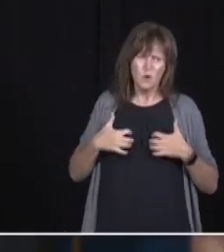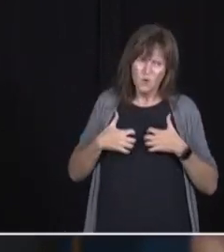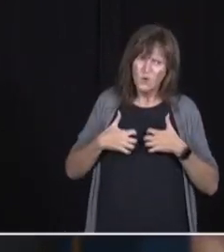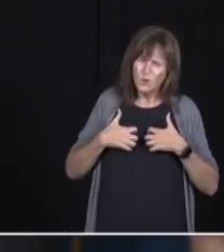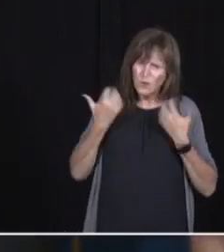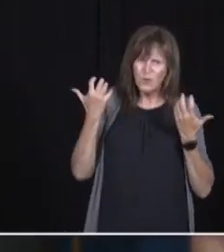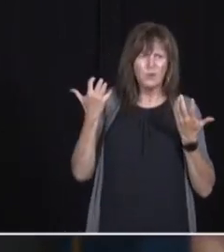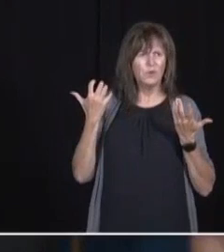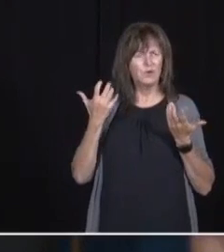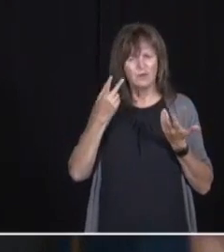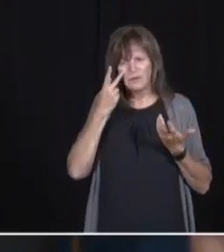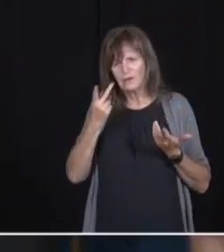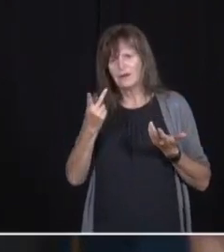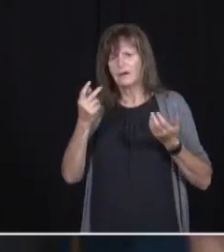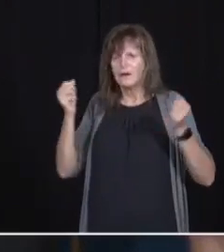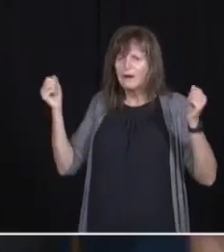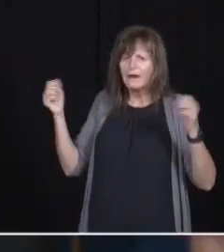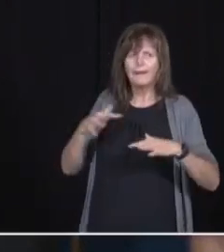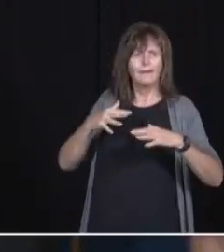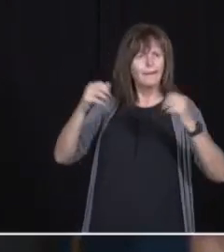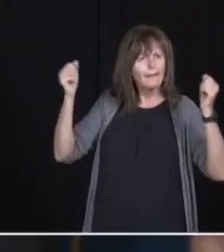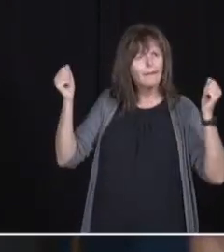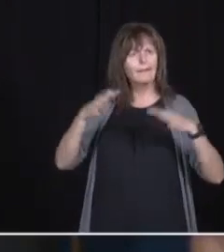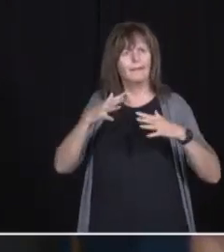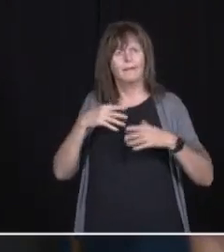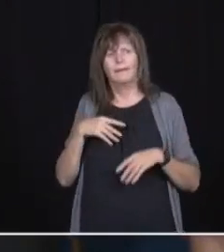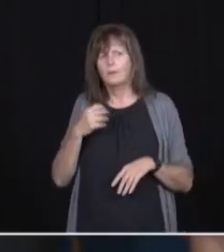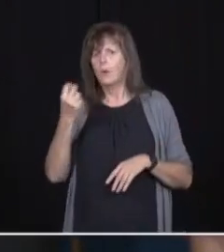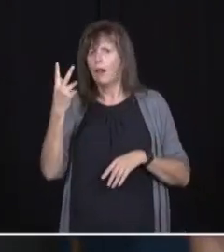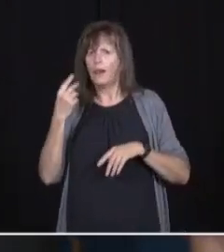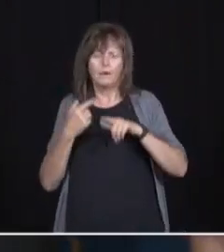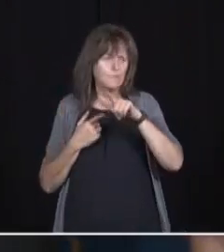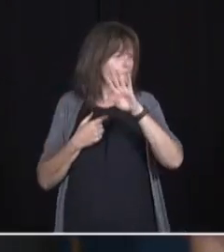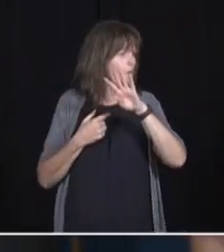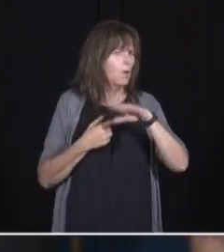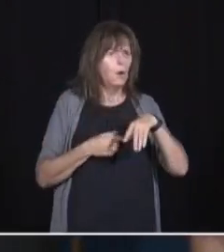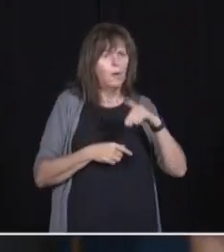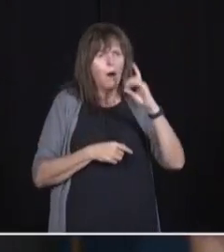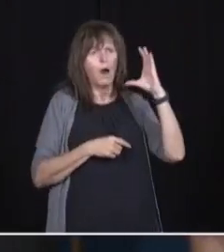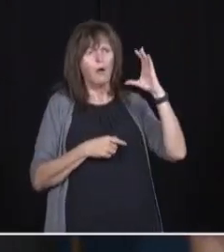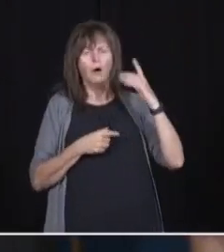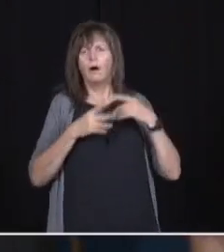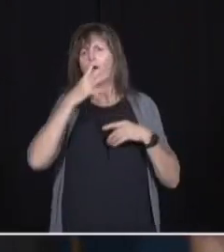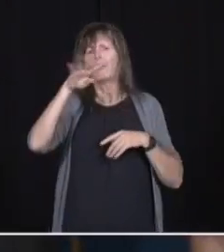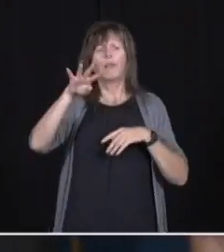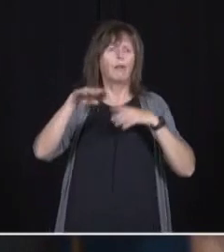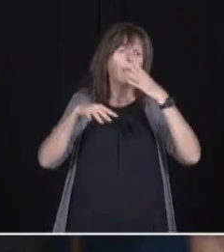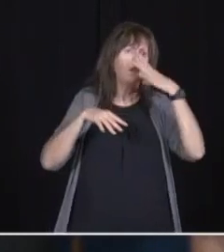We have heard from a lot of Ontarians who are extremely angry when I see people carting in groups of dozens.